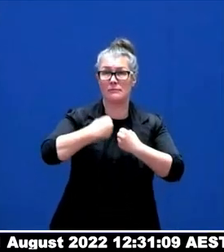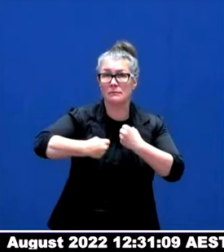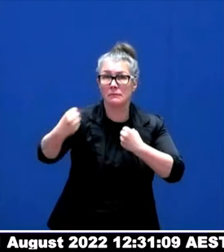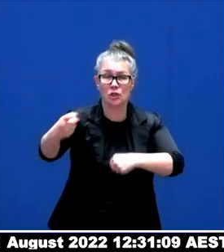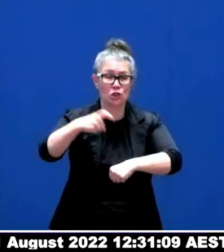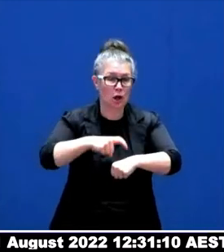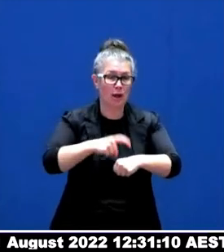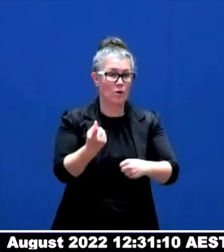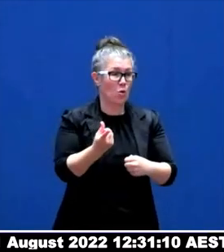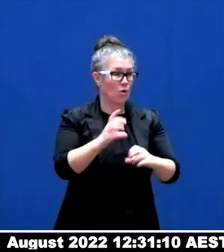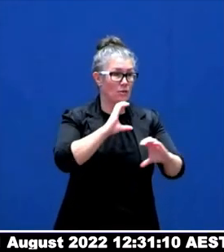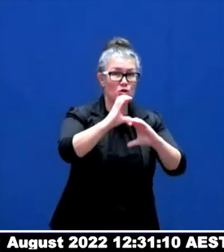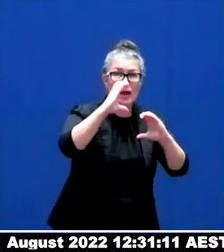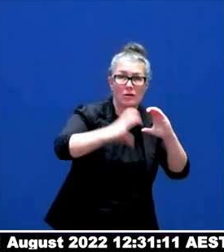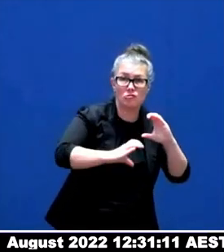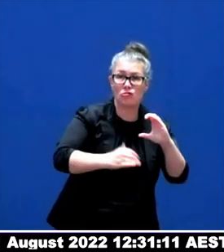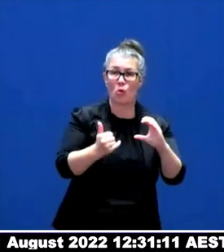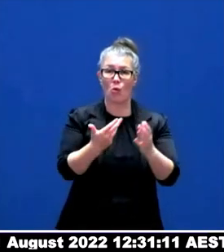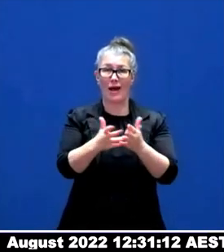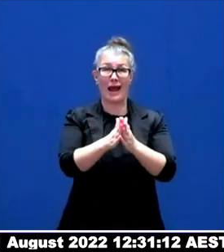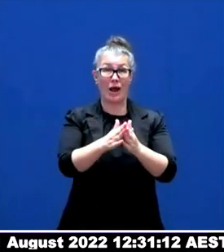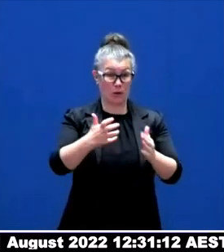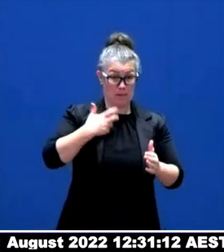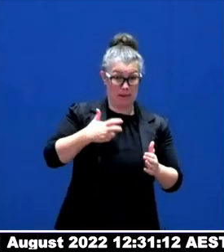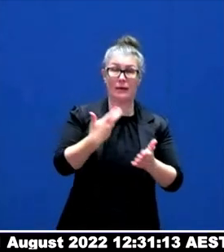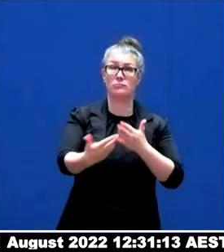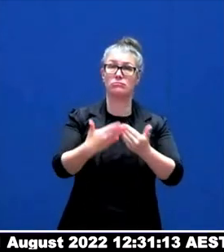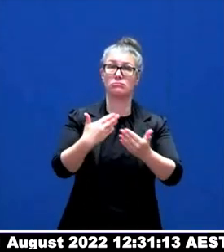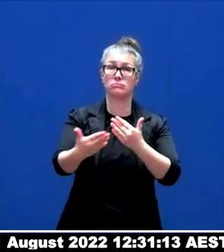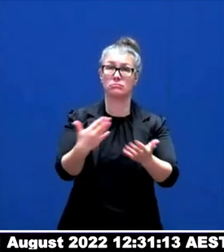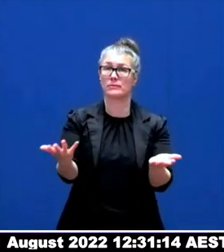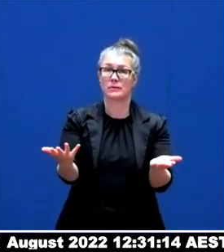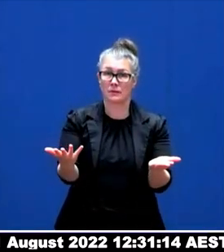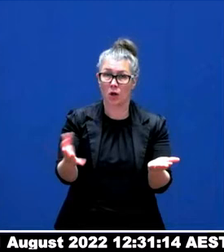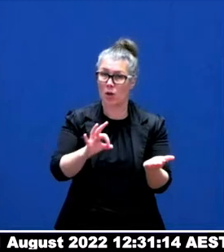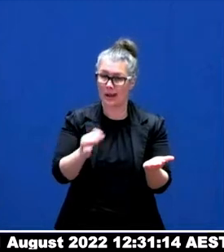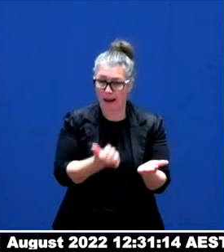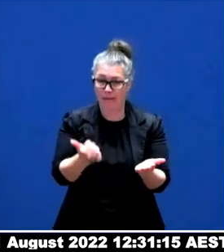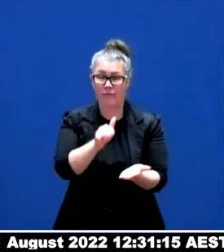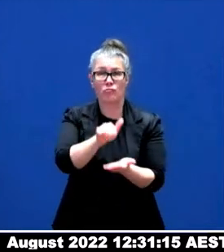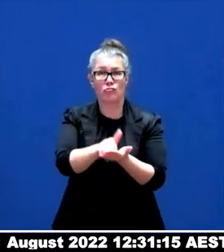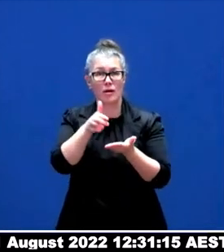complaint handling processes? Mm-hmm. MS EASTMAN: Those would be all things that would be in the department's interest; is that right?